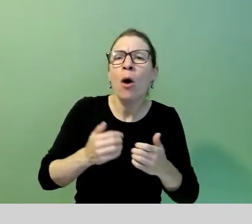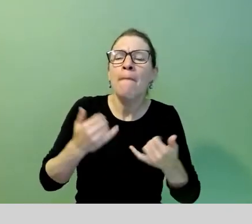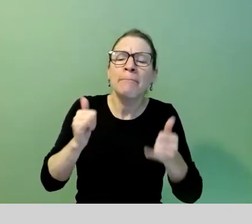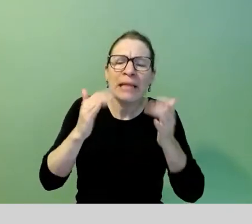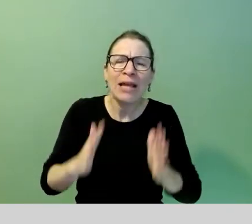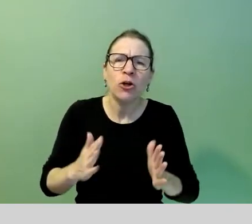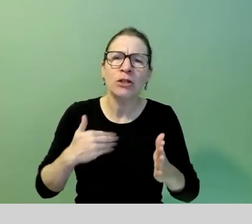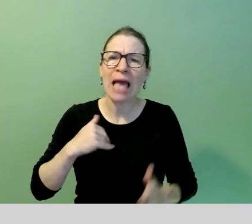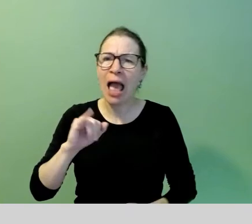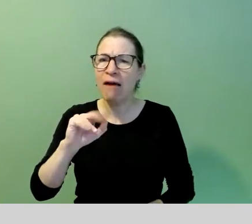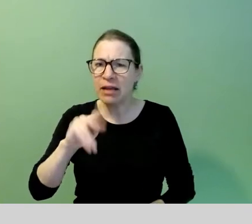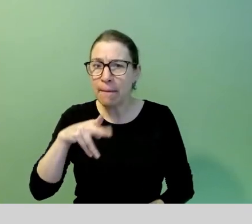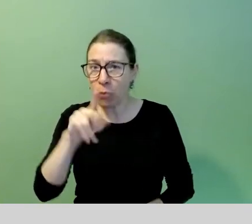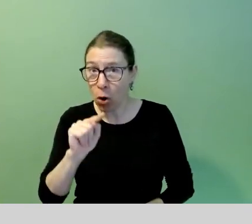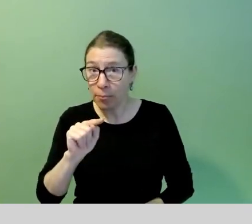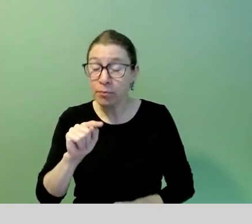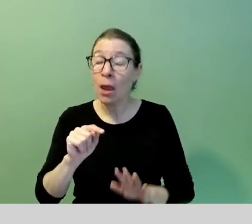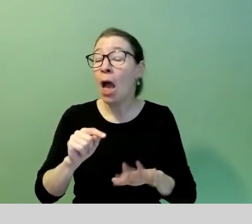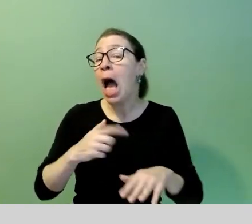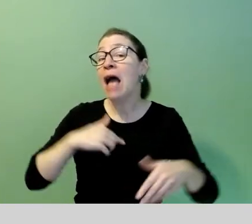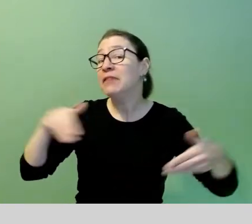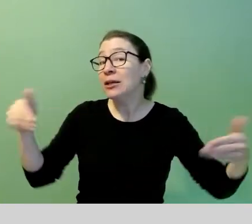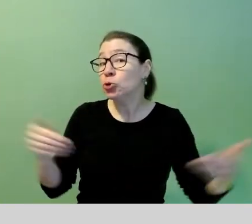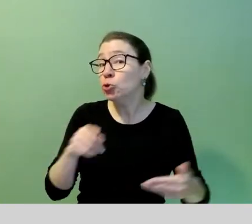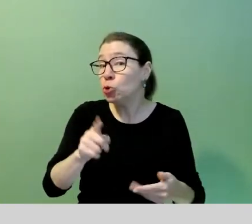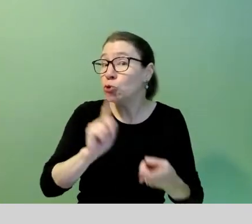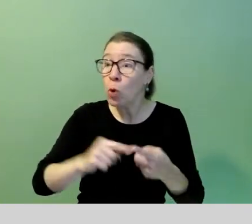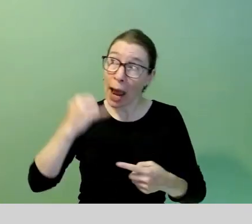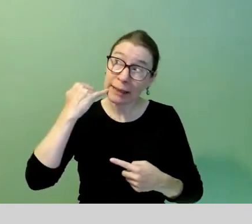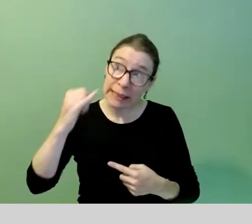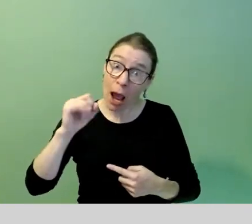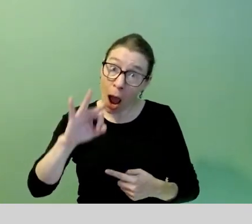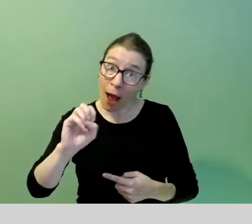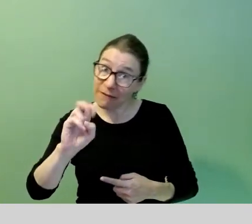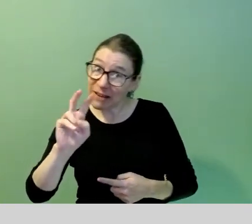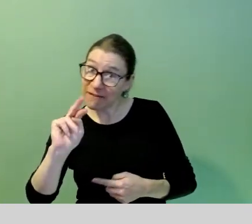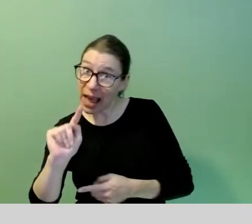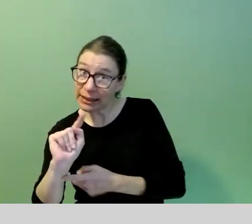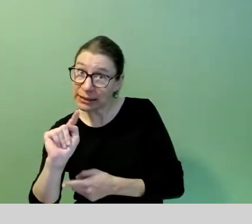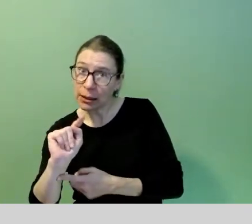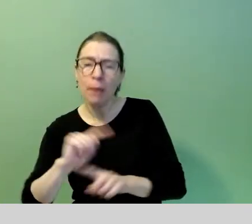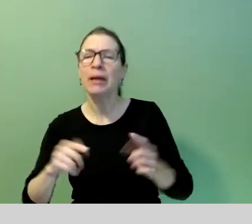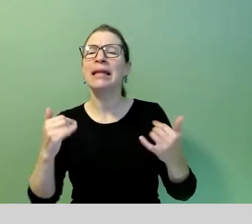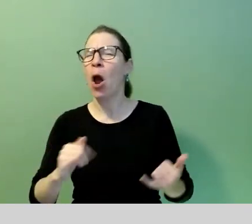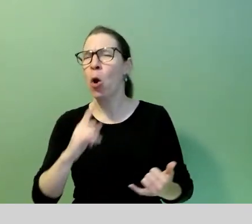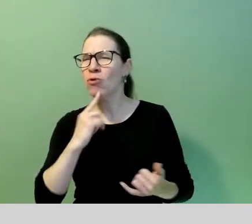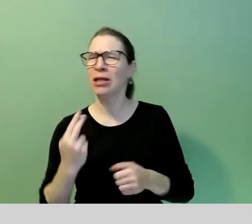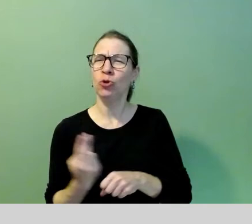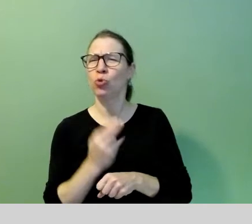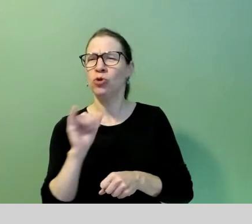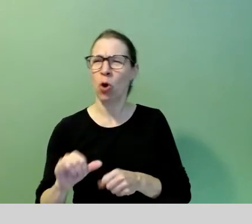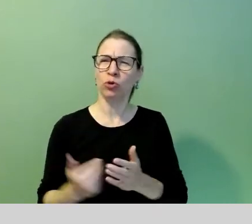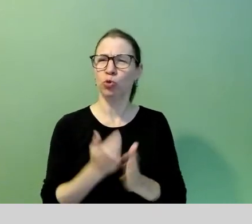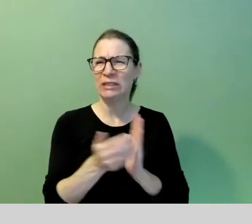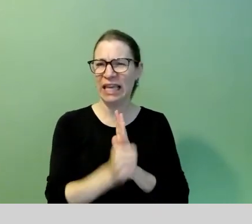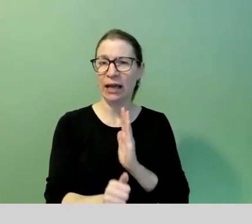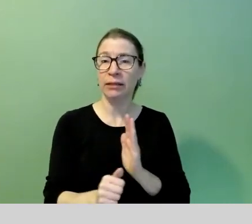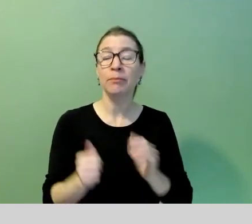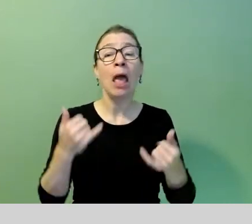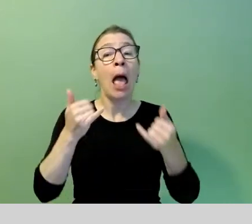I've introduced you to the idea of events, but this is where we really put those skills to use. Player input on a computer